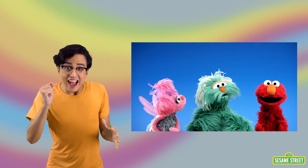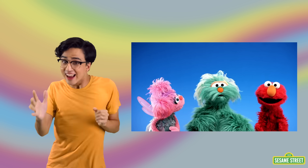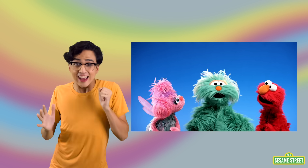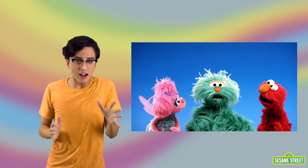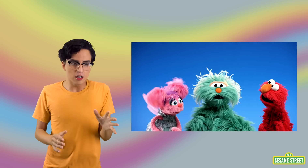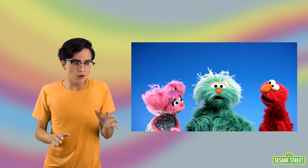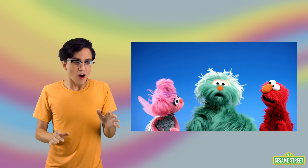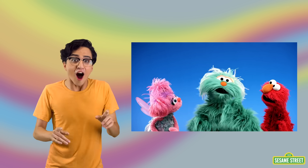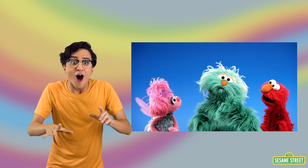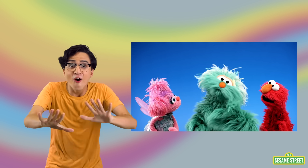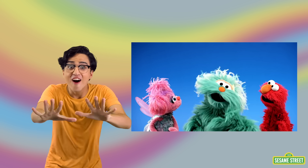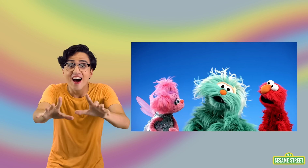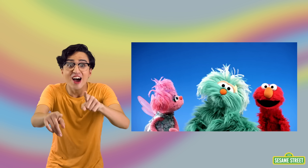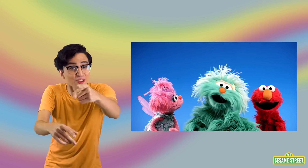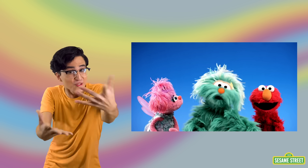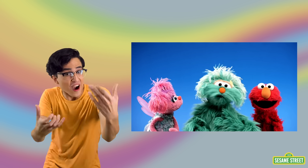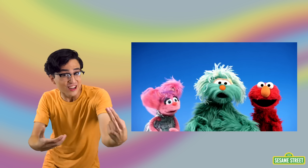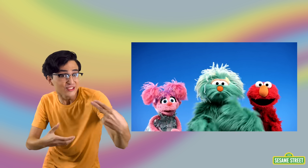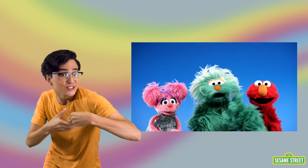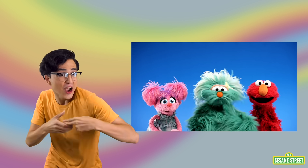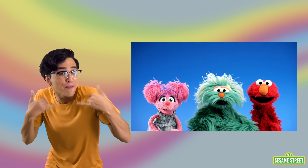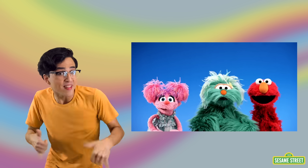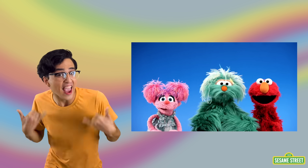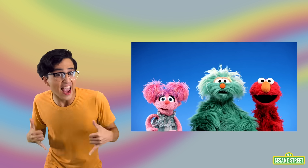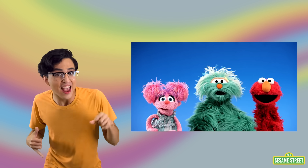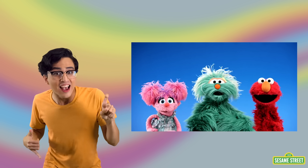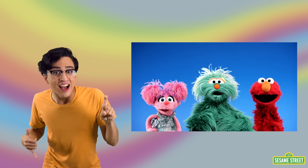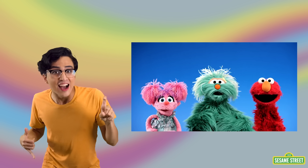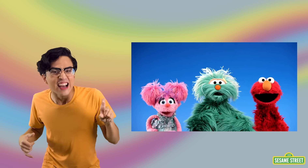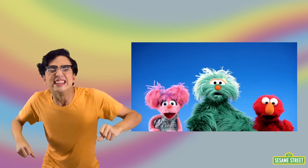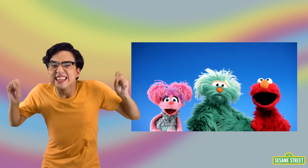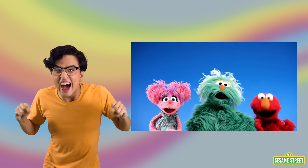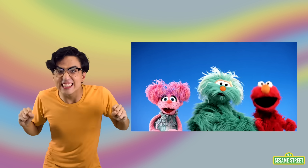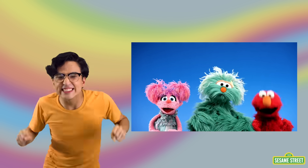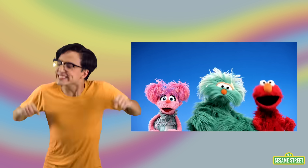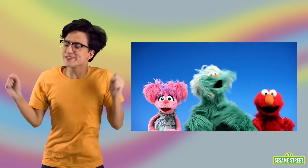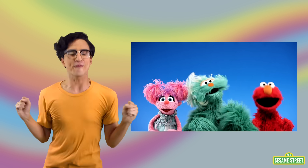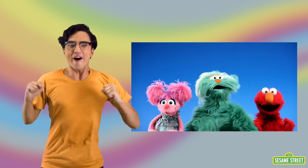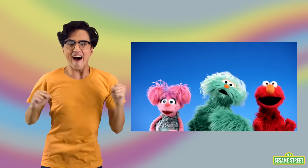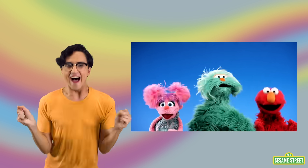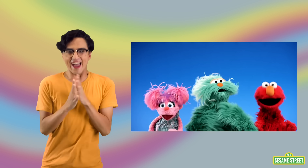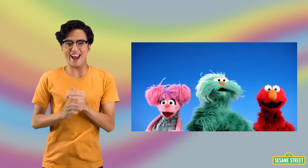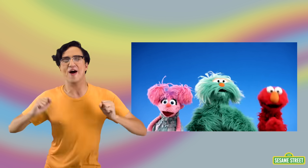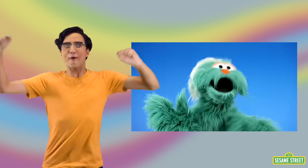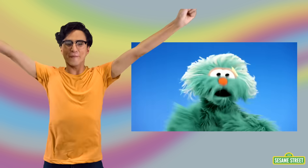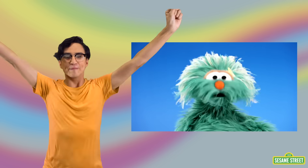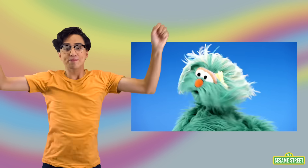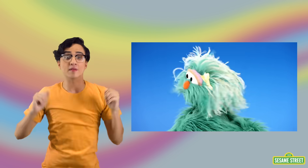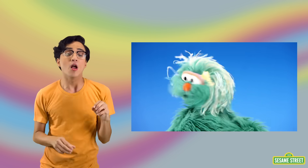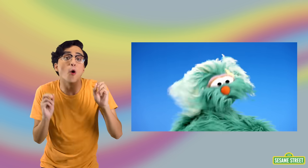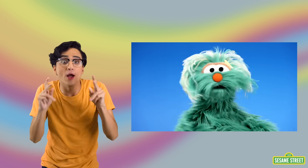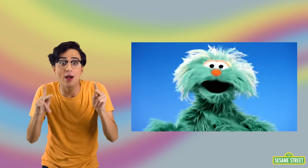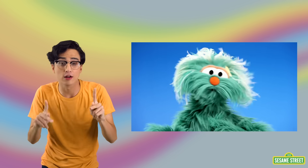Yeah. Would you like to play with us? Oh, yay! Okay, okay, okay, okay.